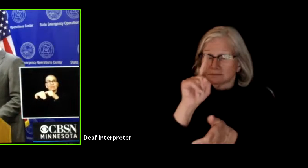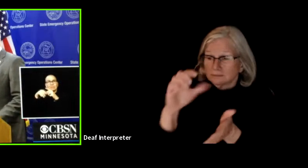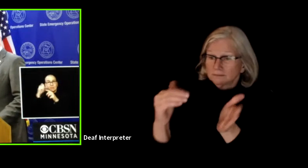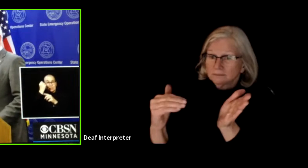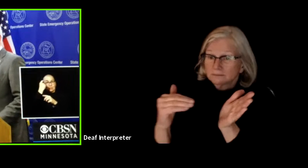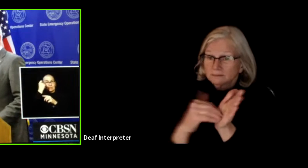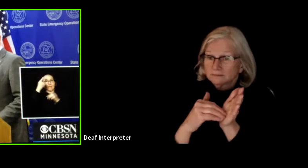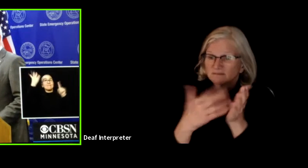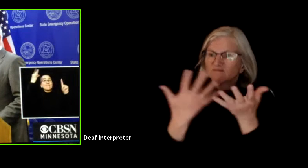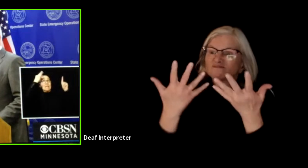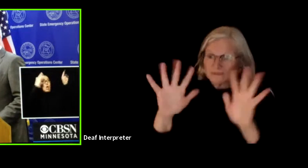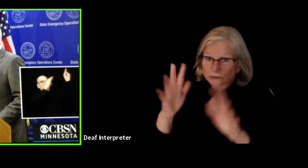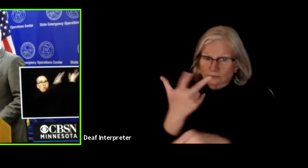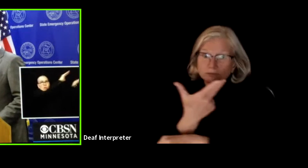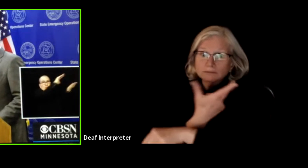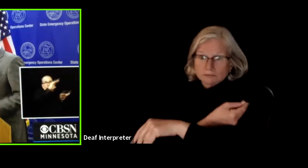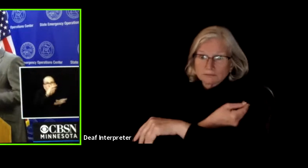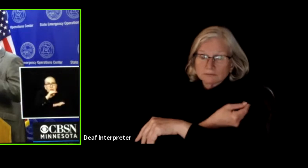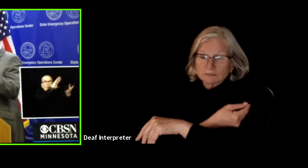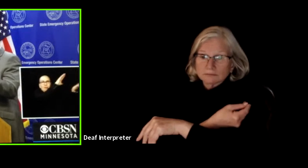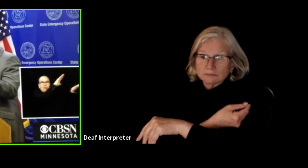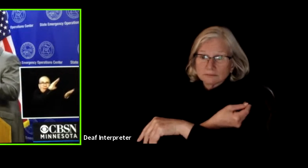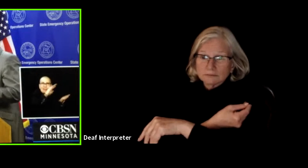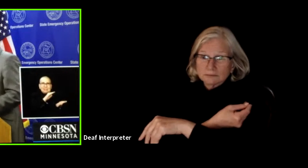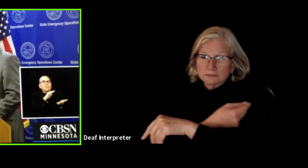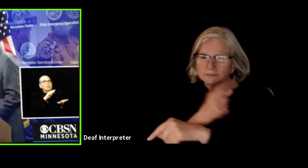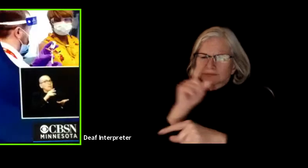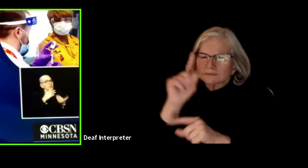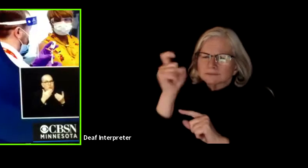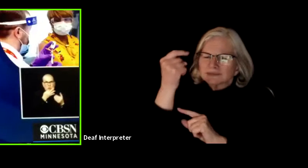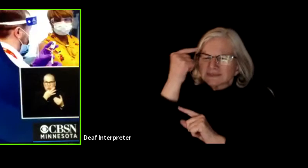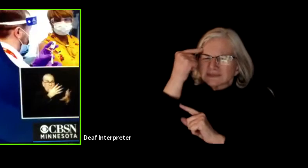THE STATE IS DOING AND WE WORK WITH THE HOSPITALS, WE WORK WITH THE